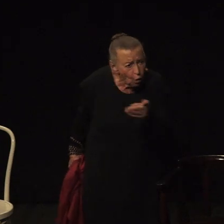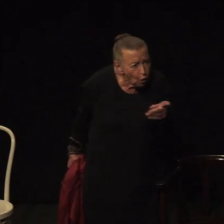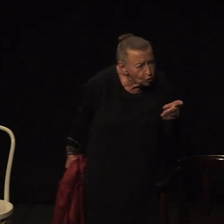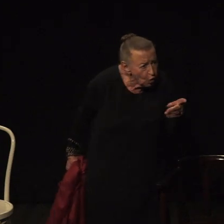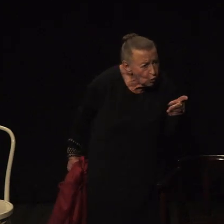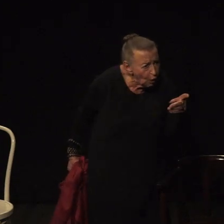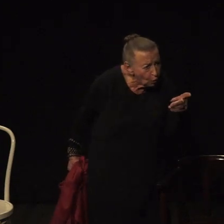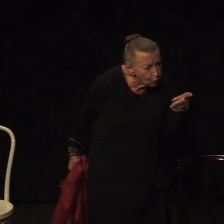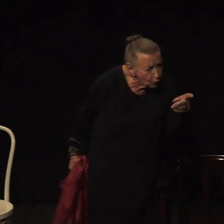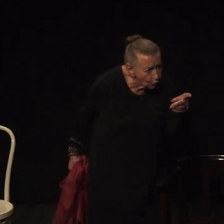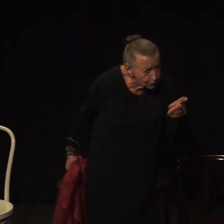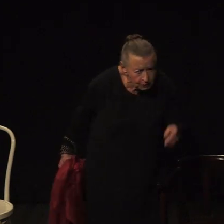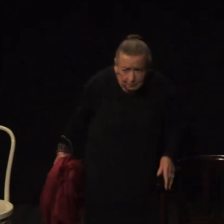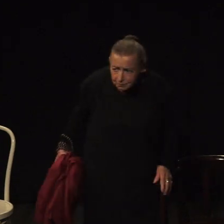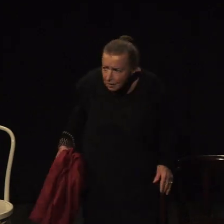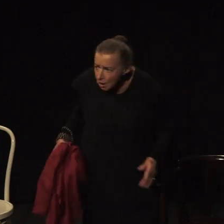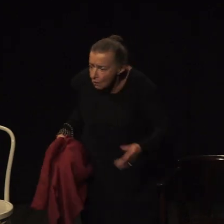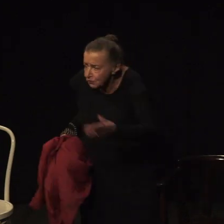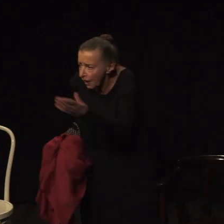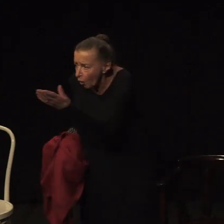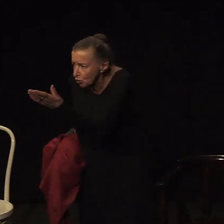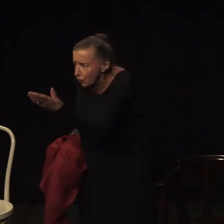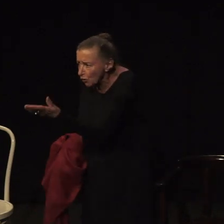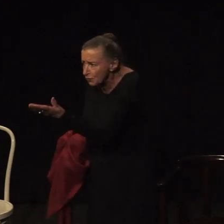a half-moon hole, through which they passed